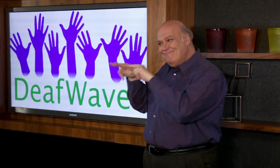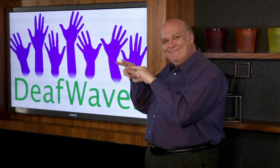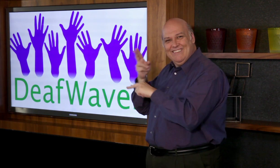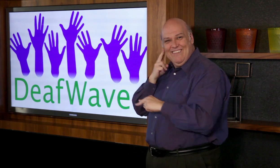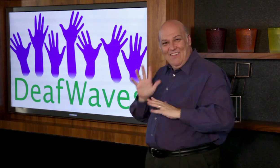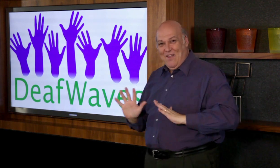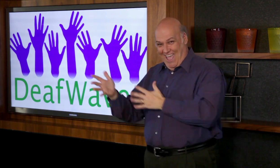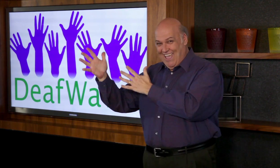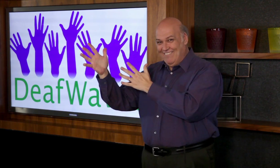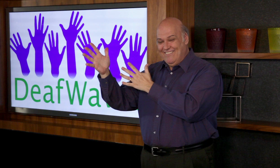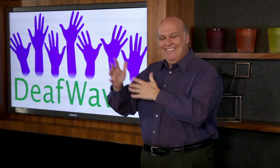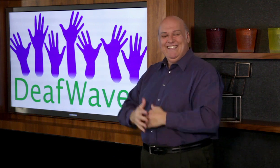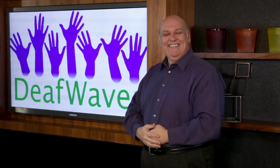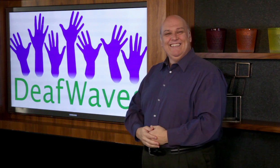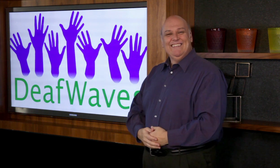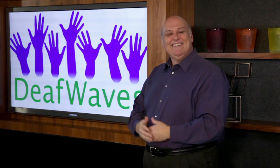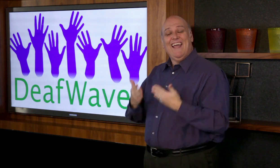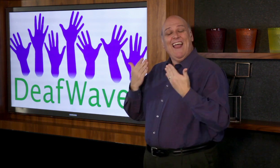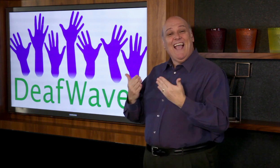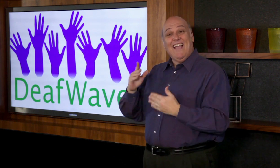Enjoy watching our show!